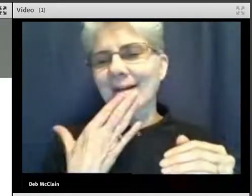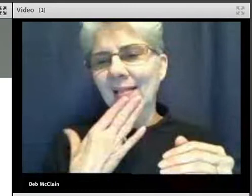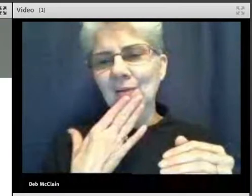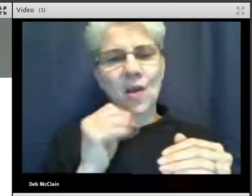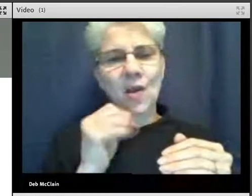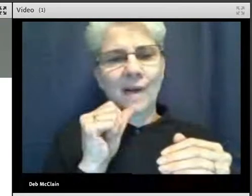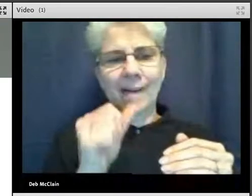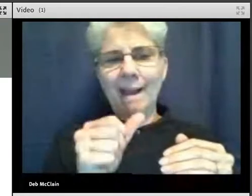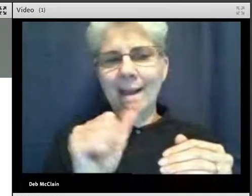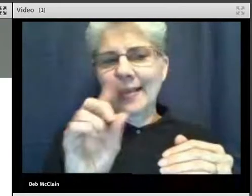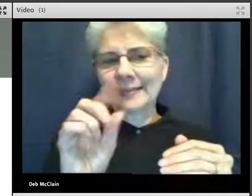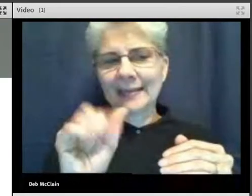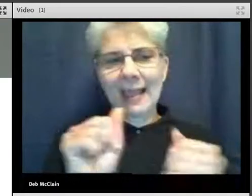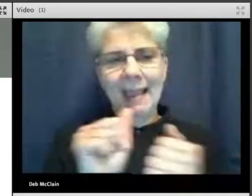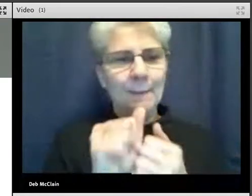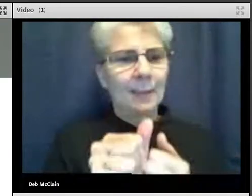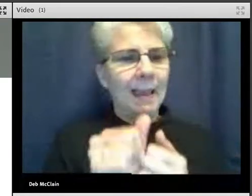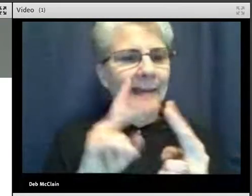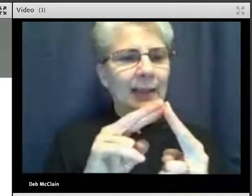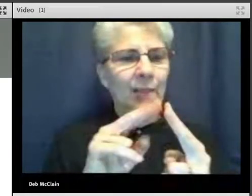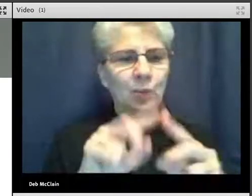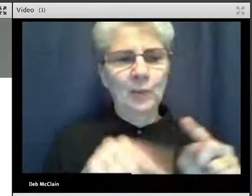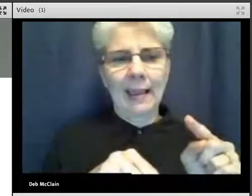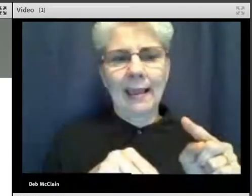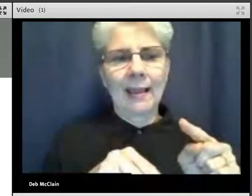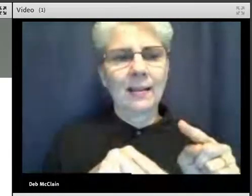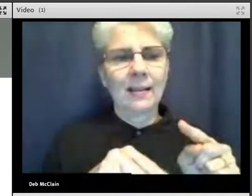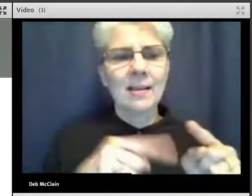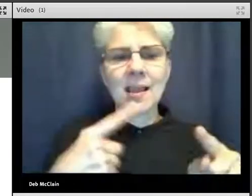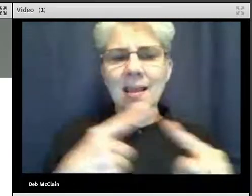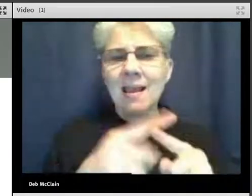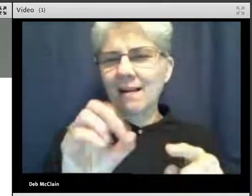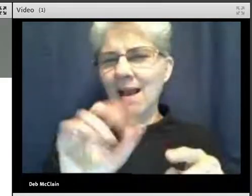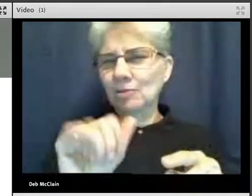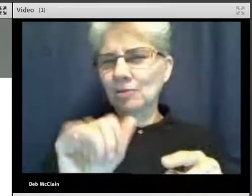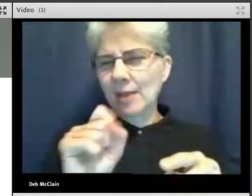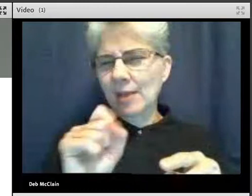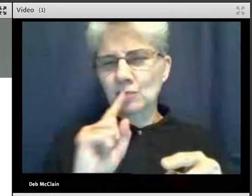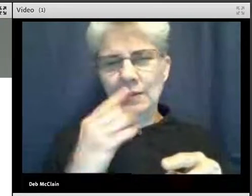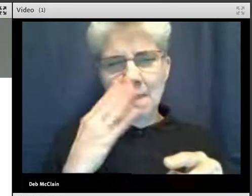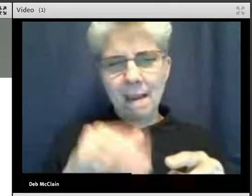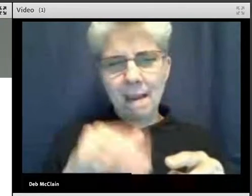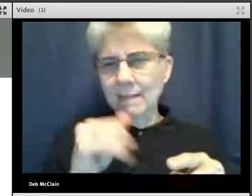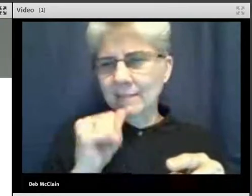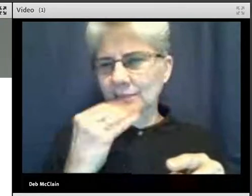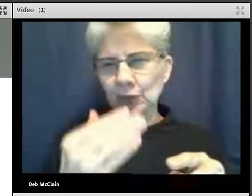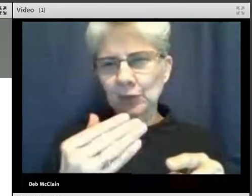Yeah. The colors are all not ADA-compliant either. You can't -- The contrast is really bad.